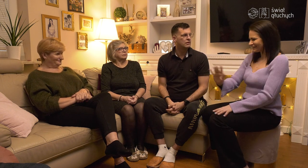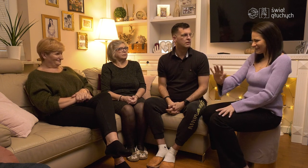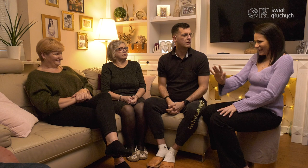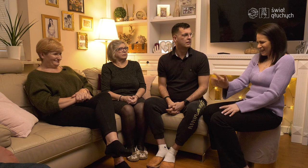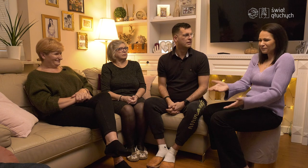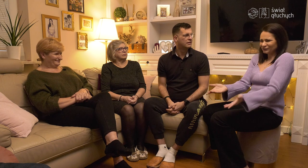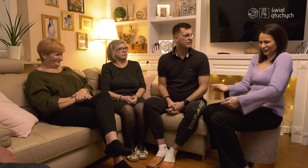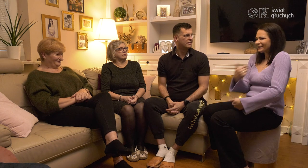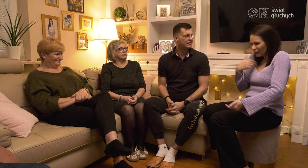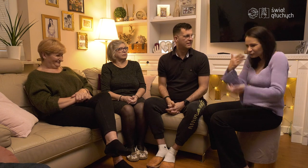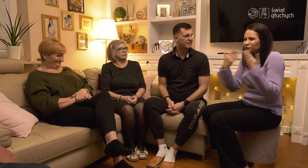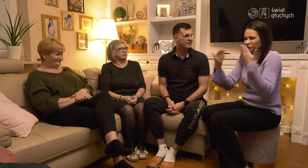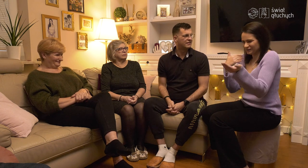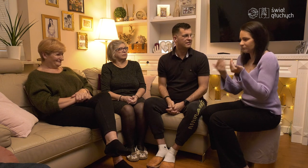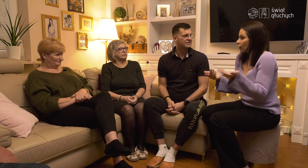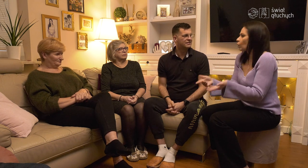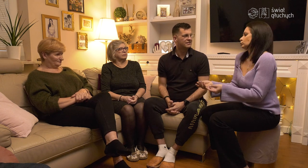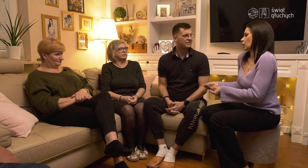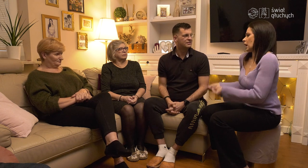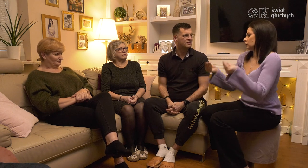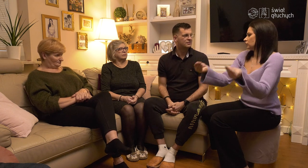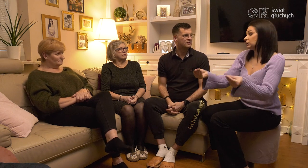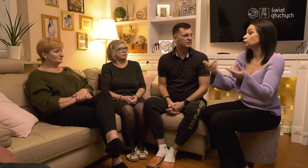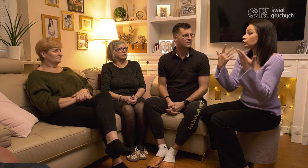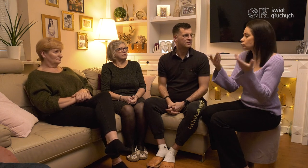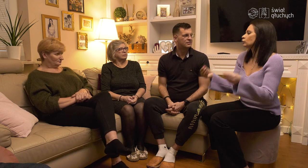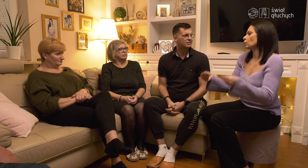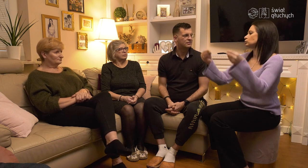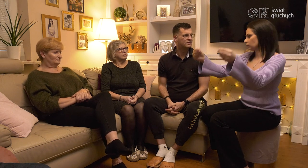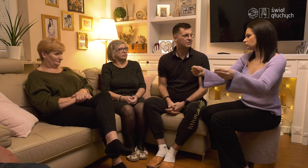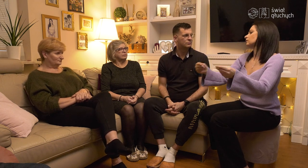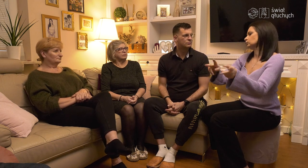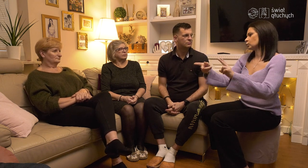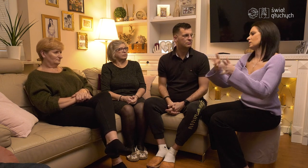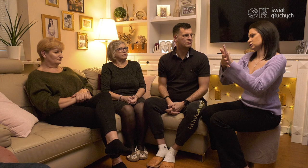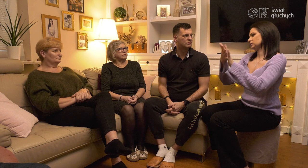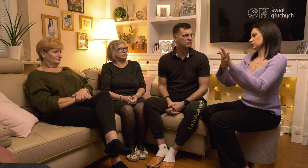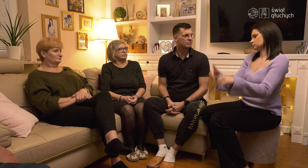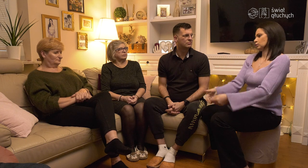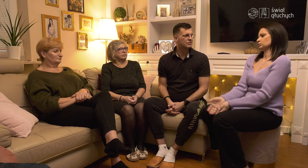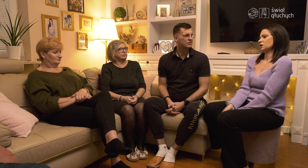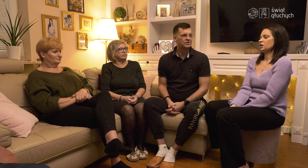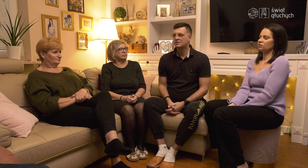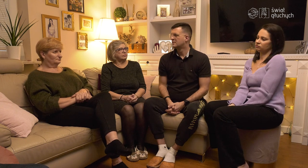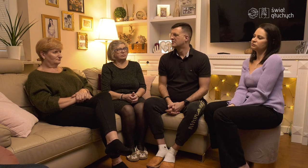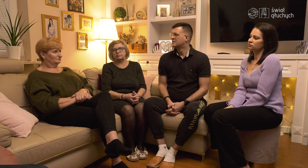I said she didn't need one, that we would get along. But there was a possibility, if I wanted, I could use an interpreter.